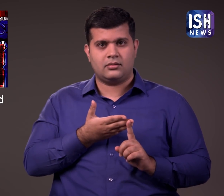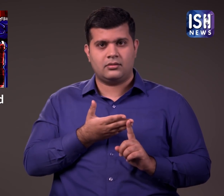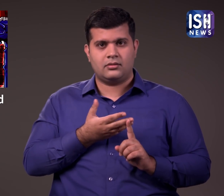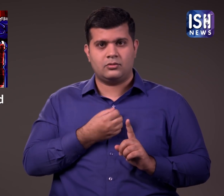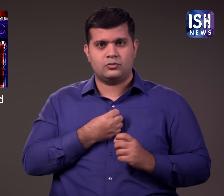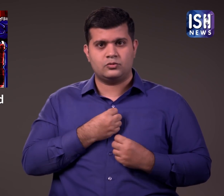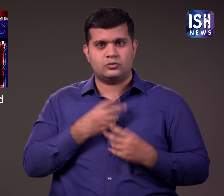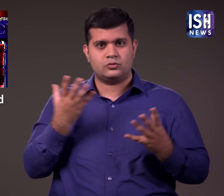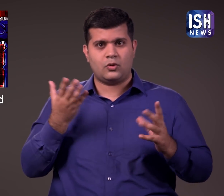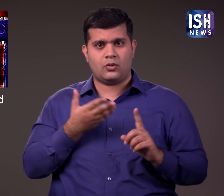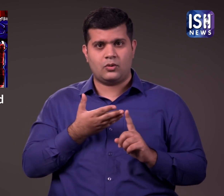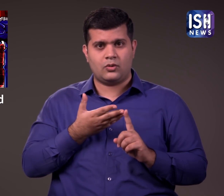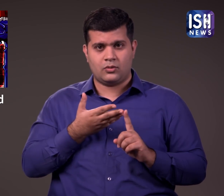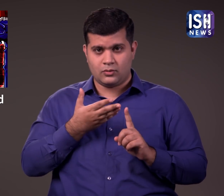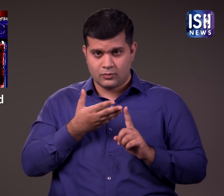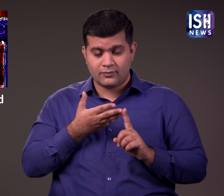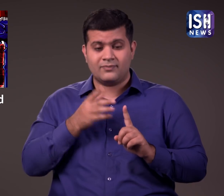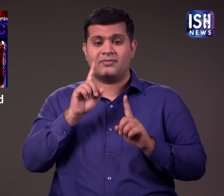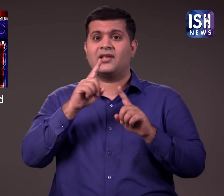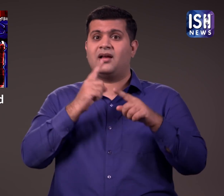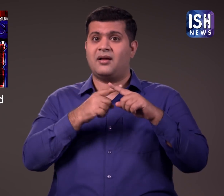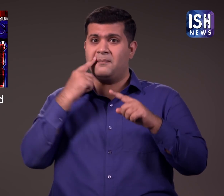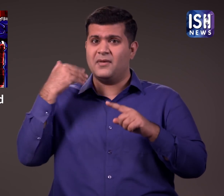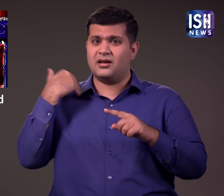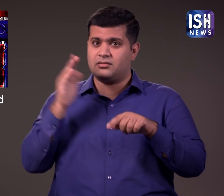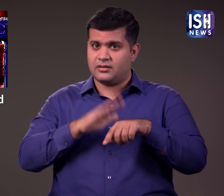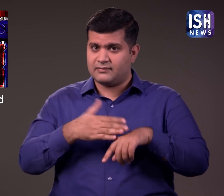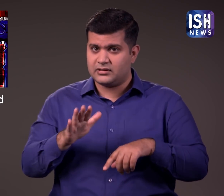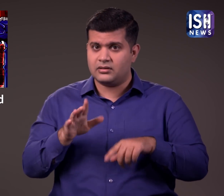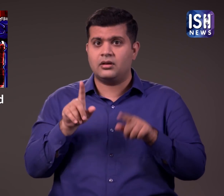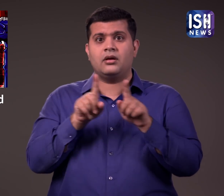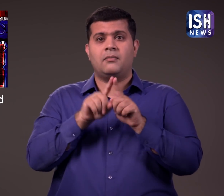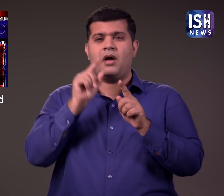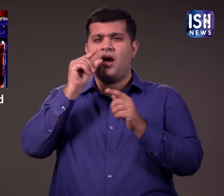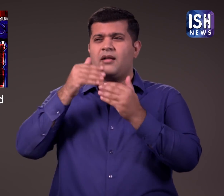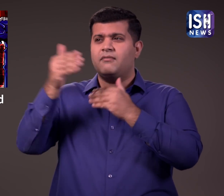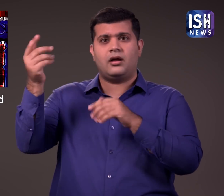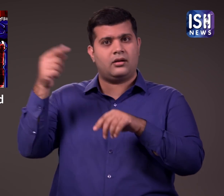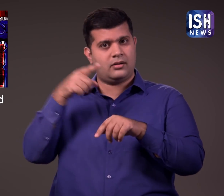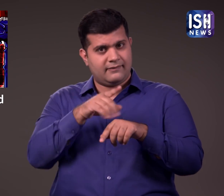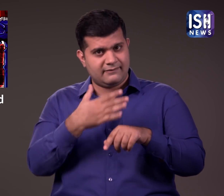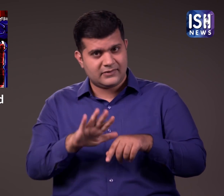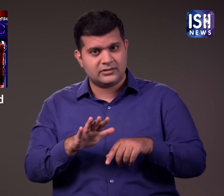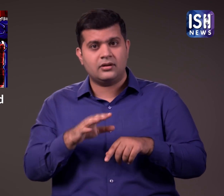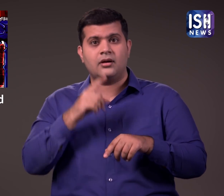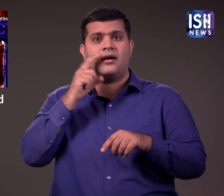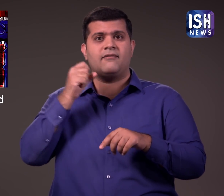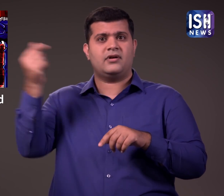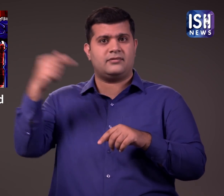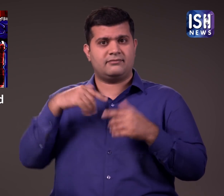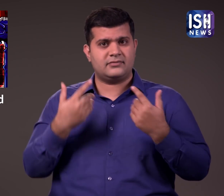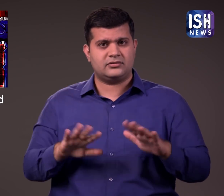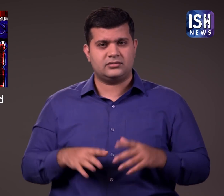How shocking! Her brother, distant uncles and grandfather also raped her.